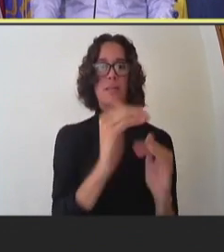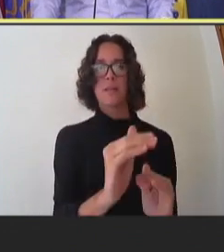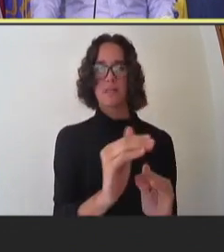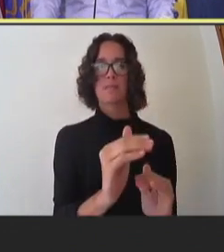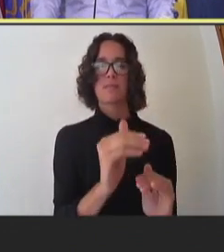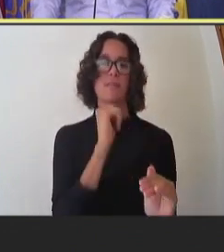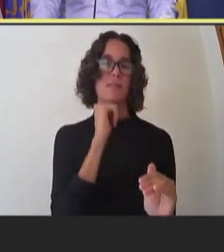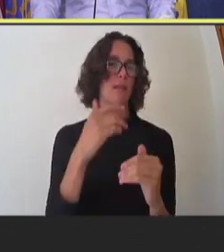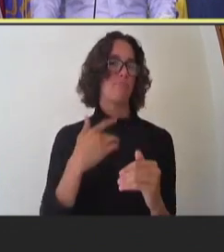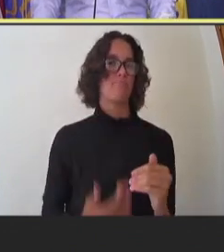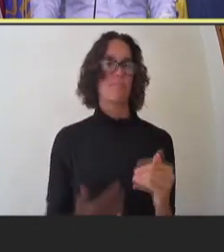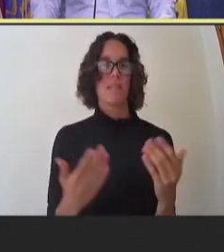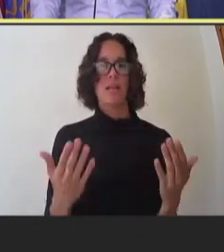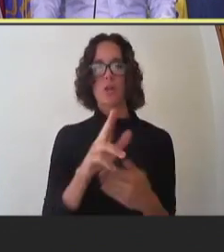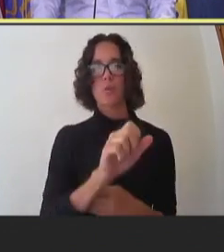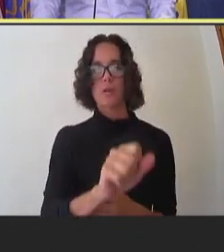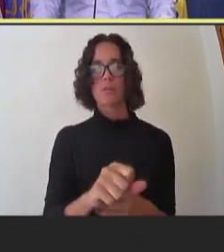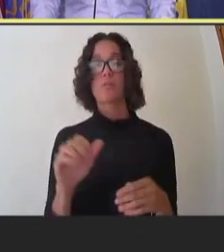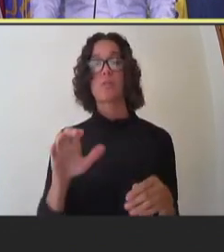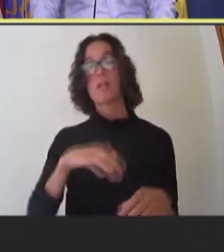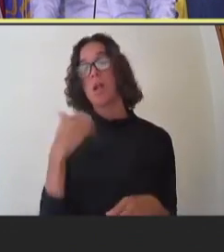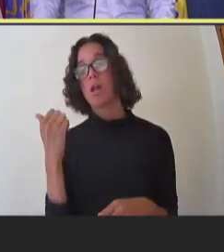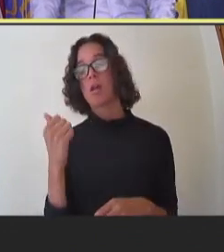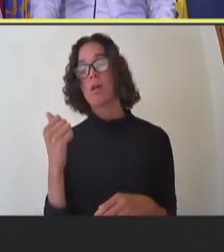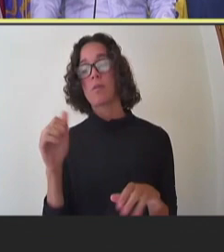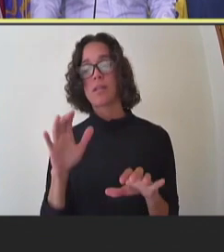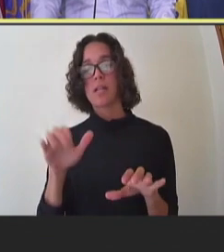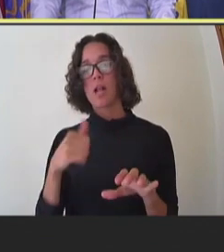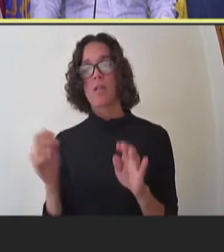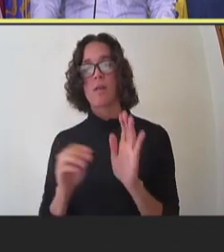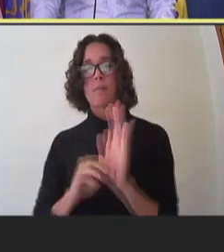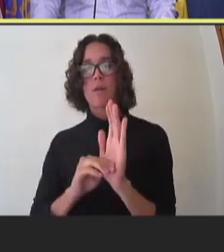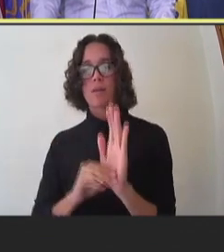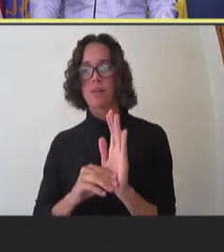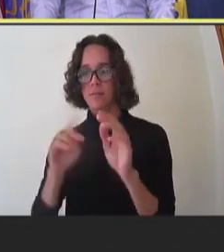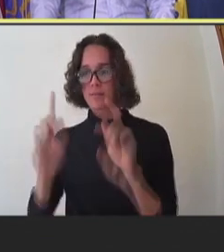We did some agent-based modeling for sexual network transmission of clade I mpox,